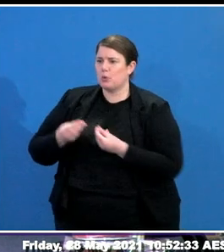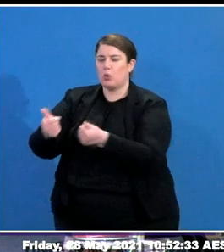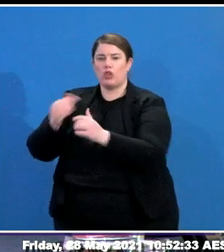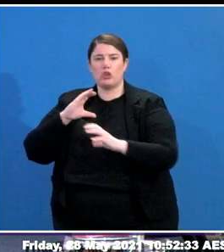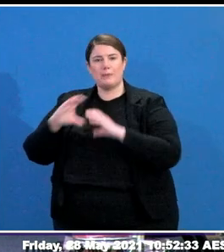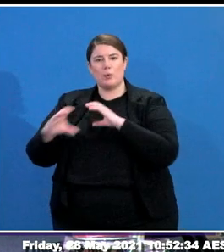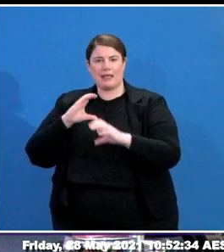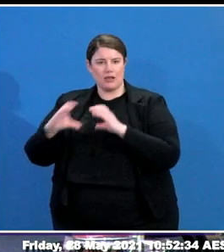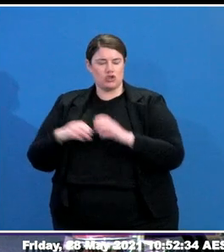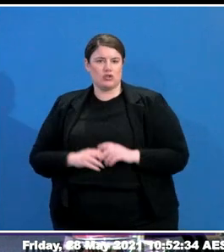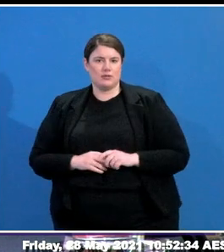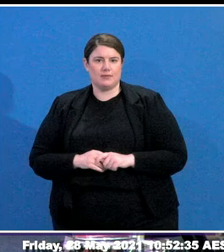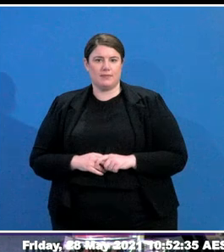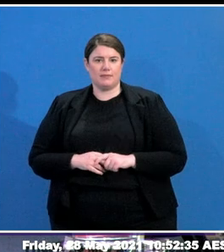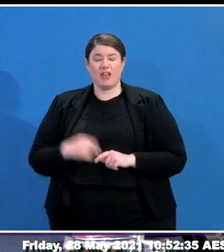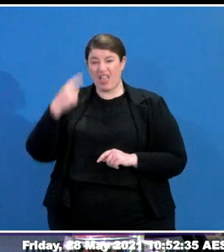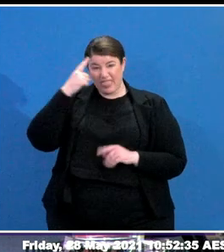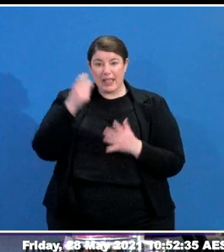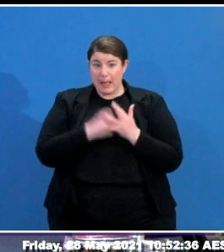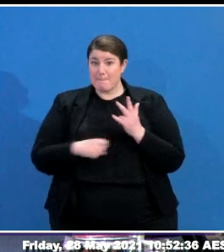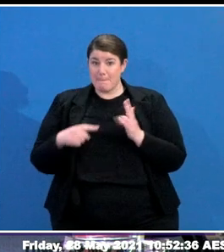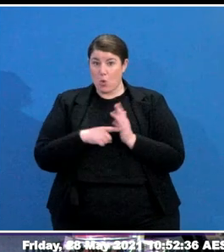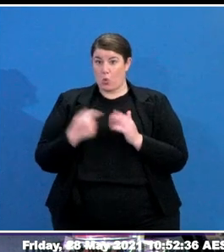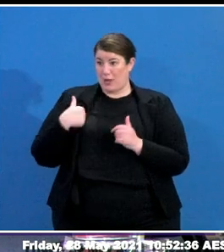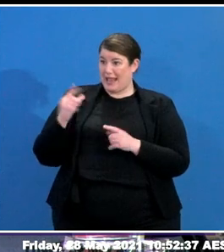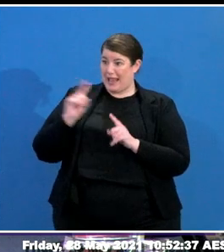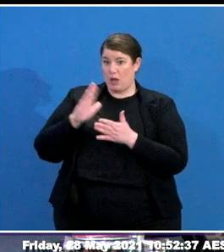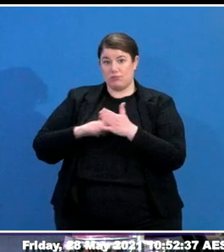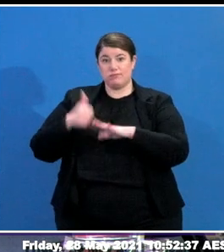I think it is important in terms of what we've done now to remove the rostering.